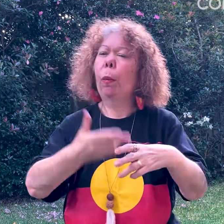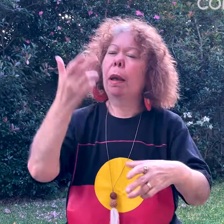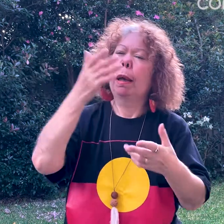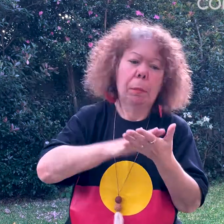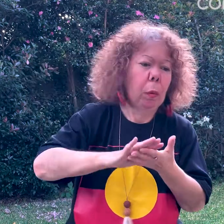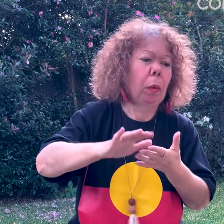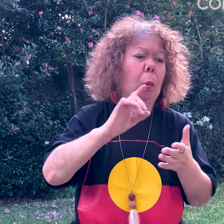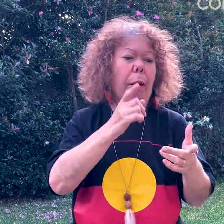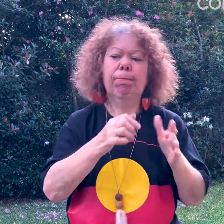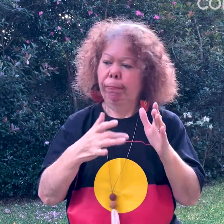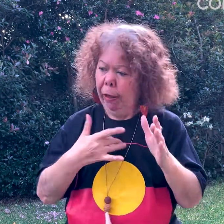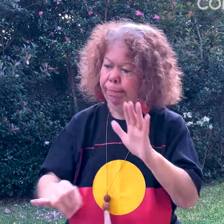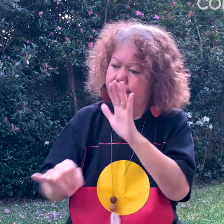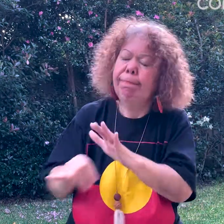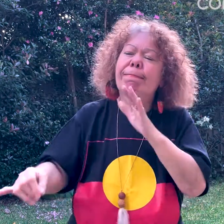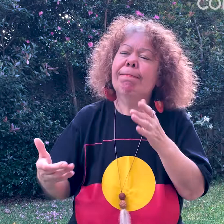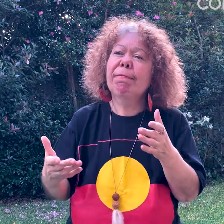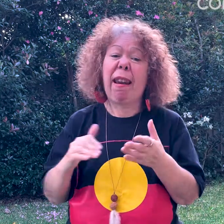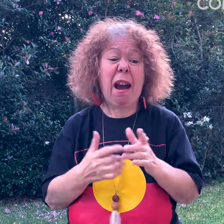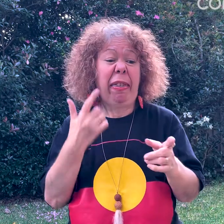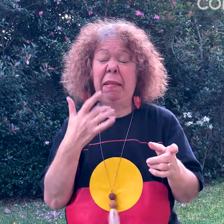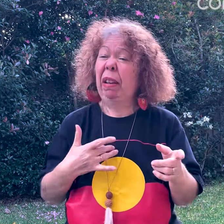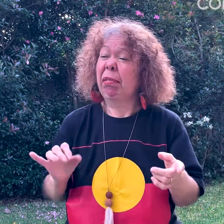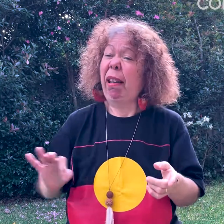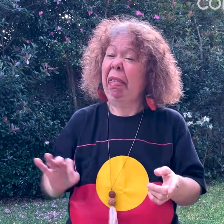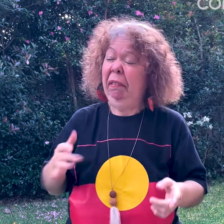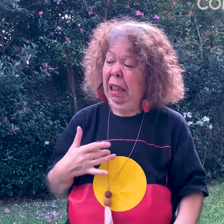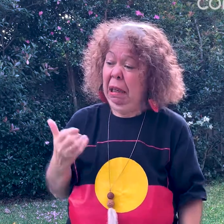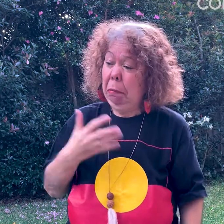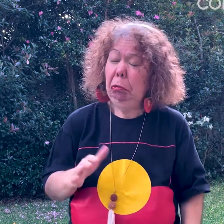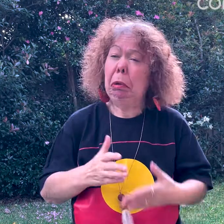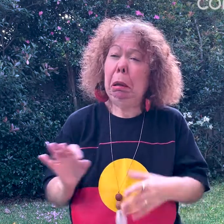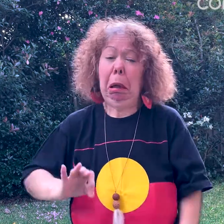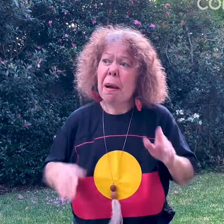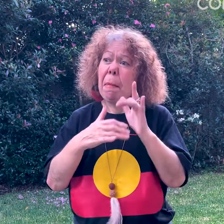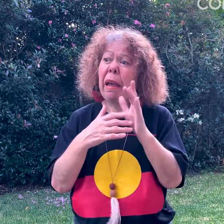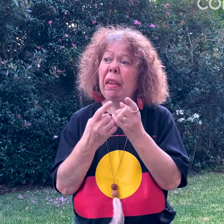and are able to develop a strong identity. I think this is the main thing we should be doing because Deaf Indigenous people